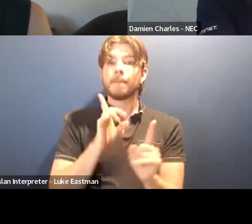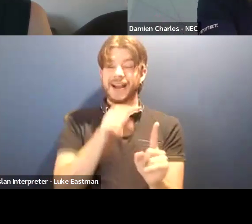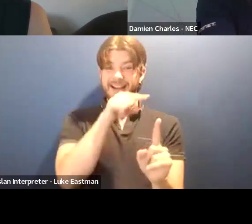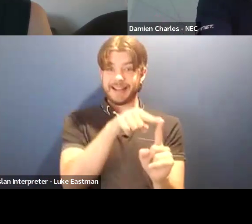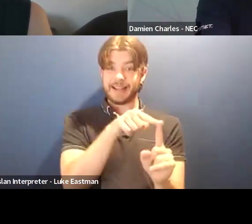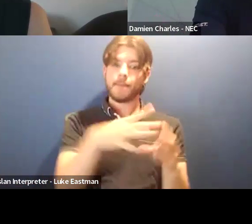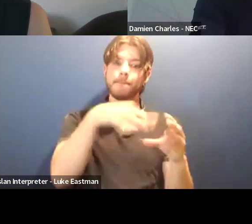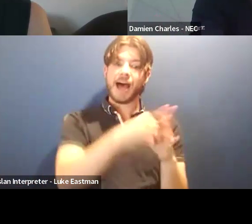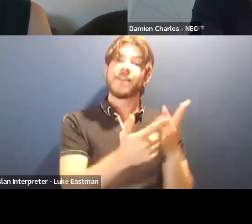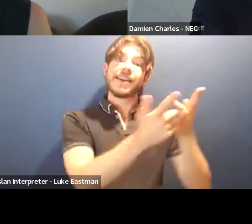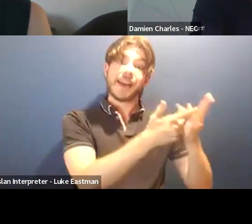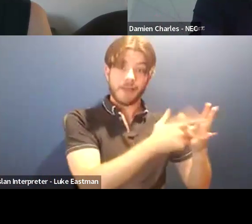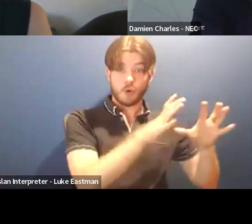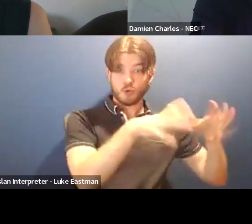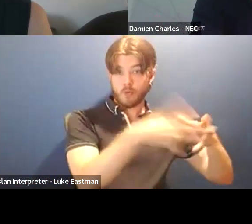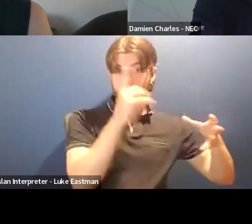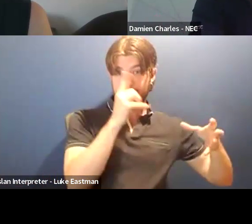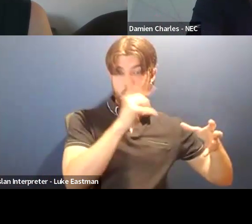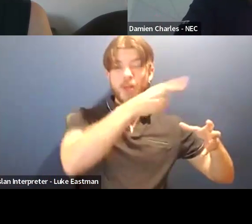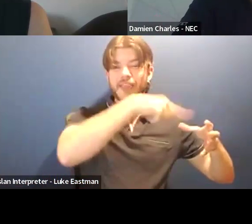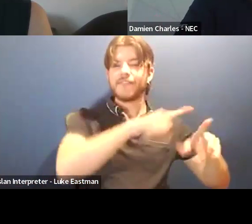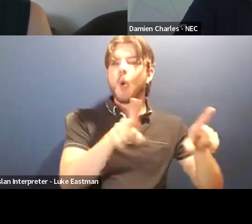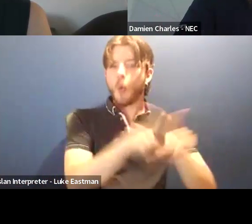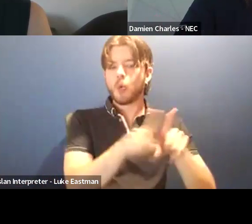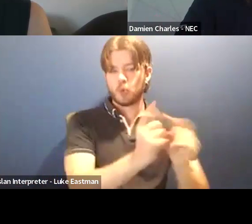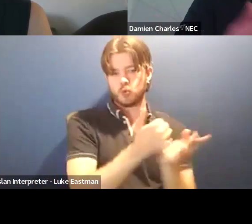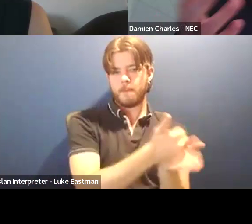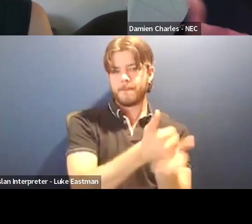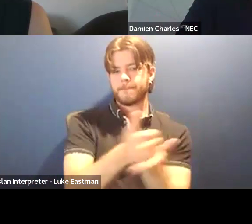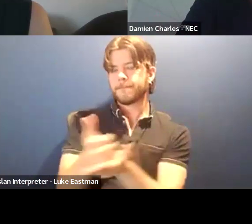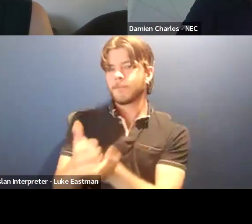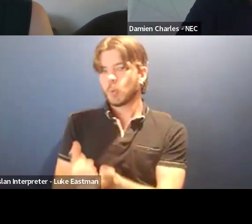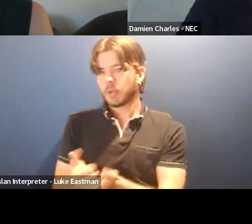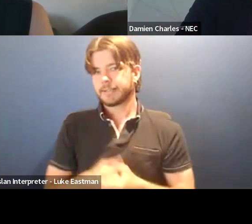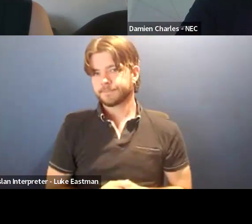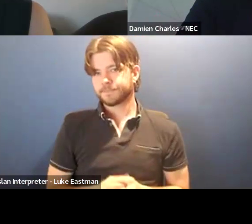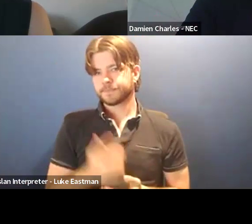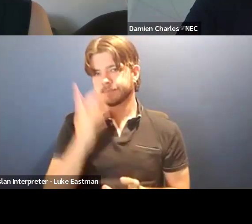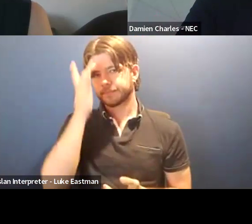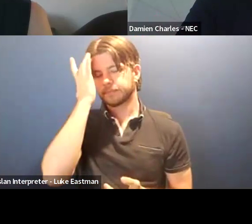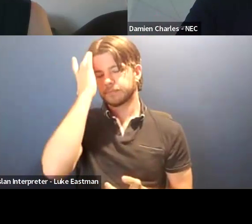people that are also supporting these young people. Unfortunately and this